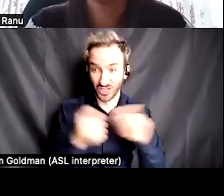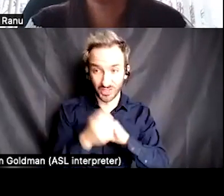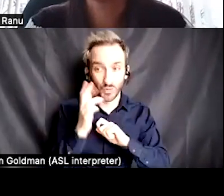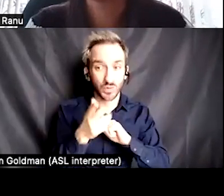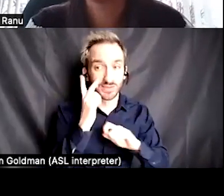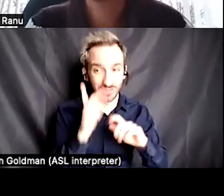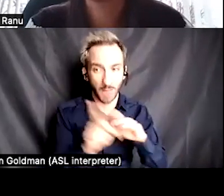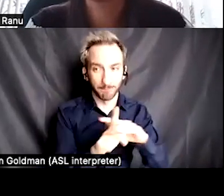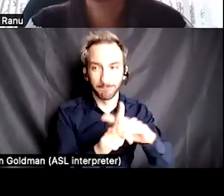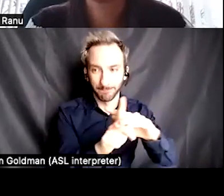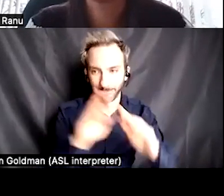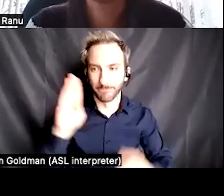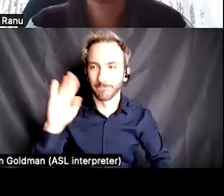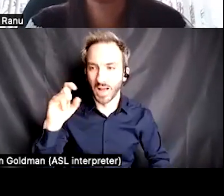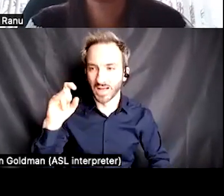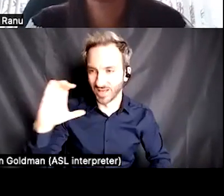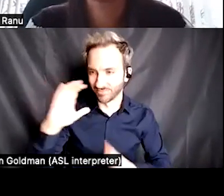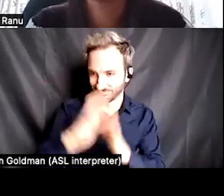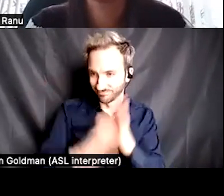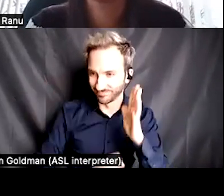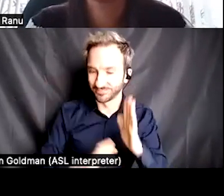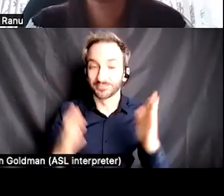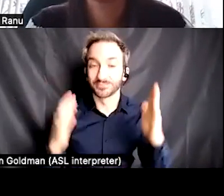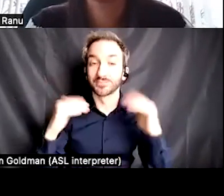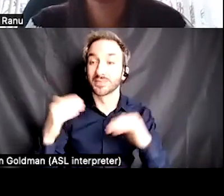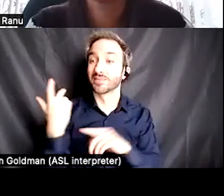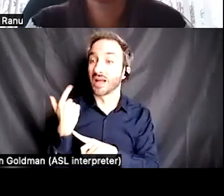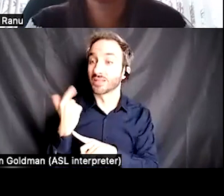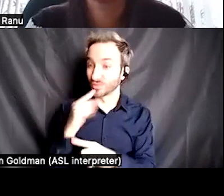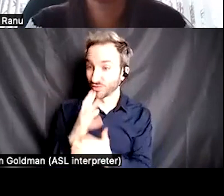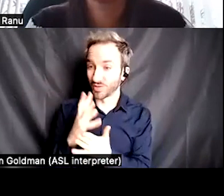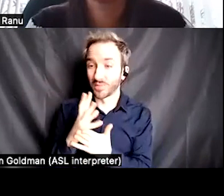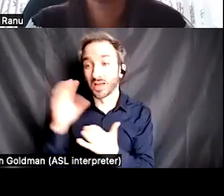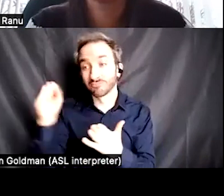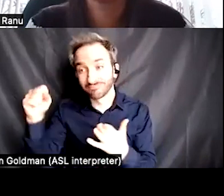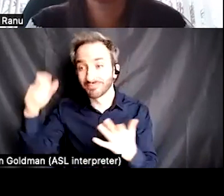Last year we talked about how kind of despite mental wellness and self-improvement being